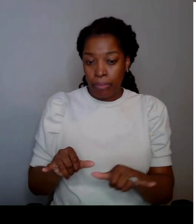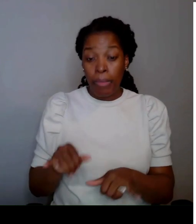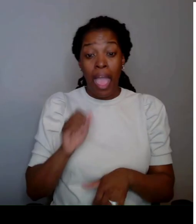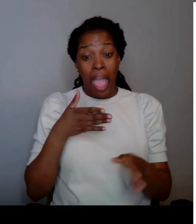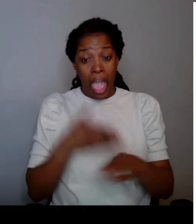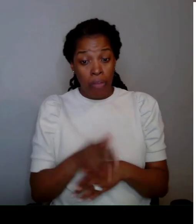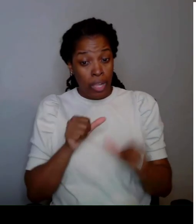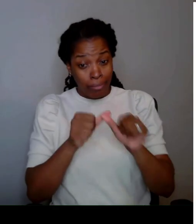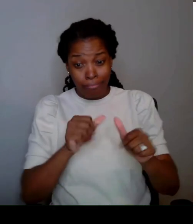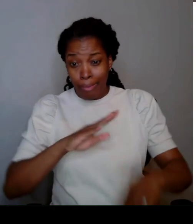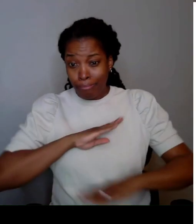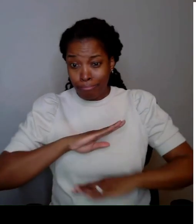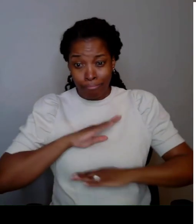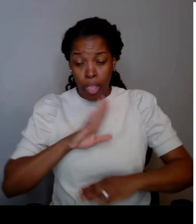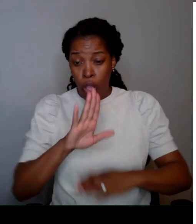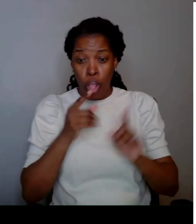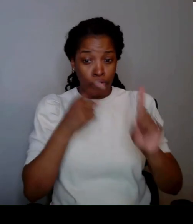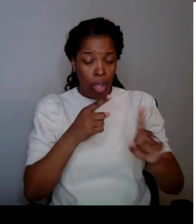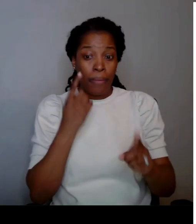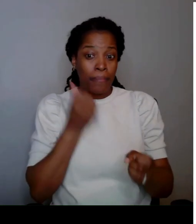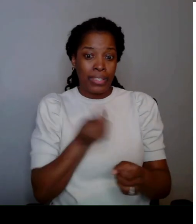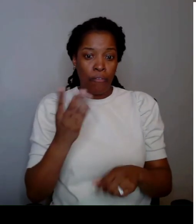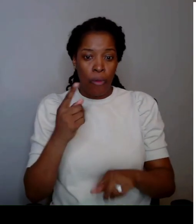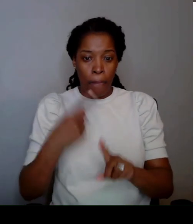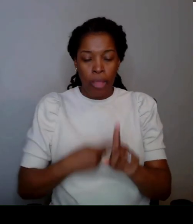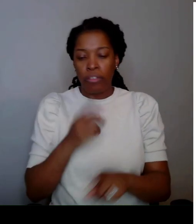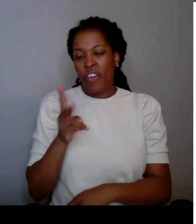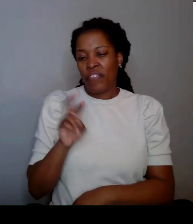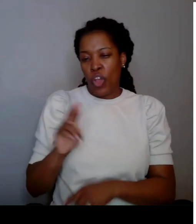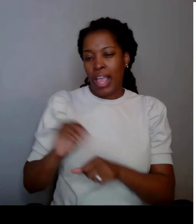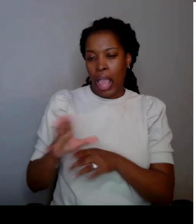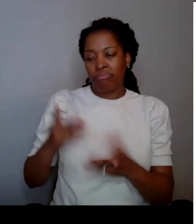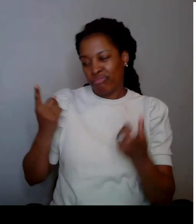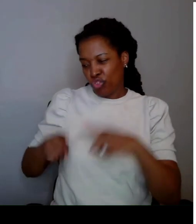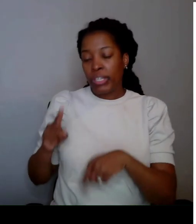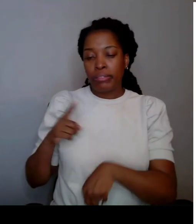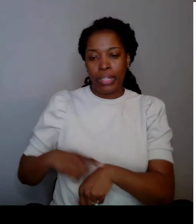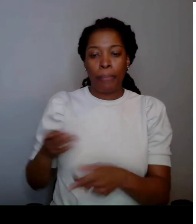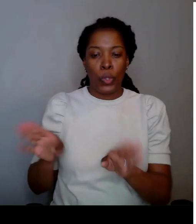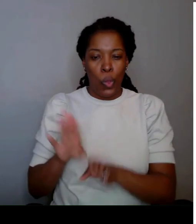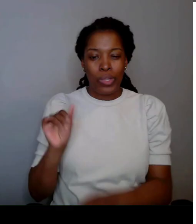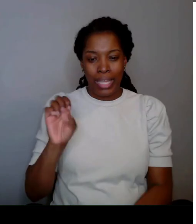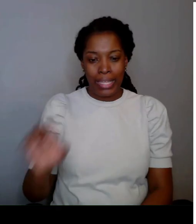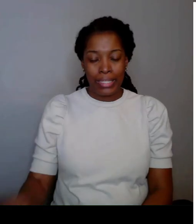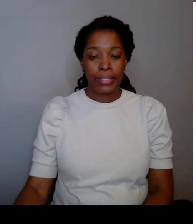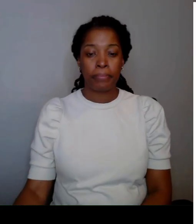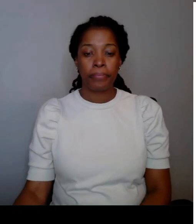Important Guidelines Businesses must be legal for profit and community based.